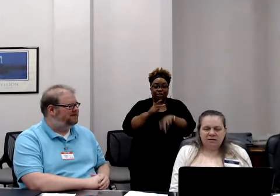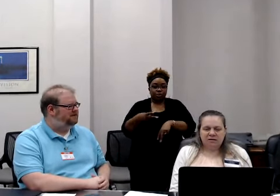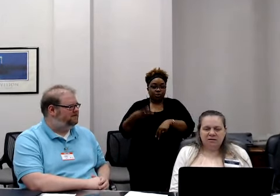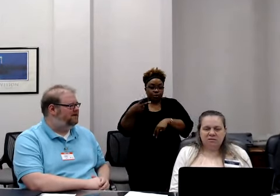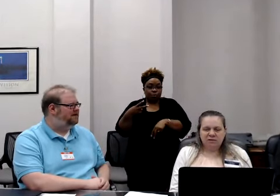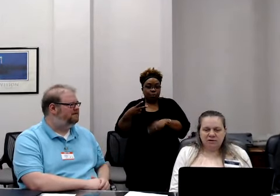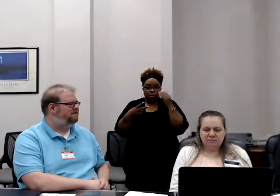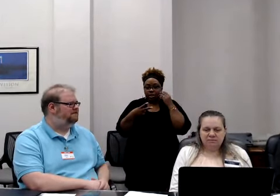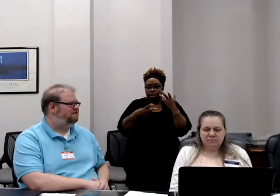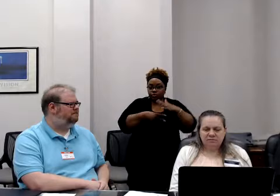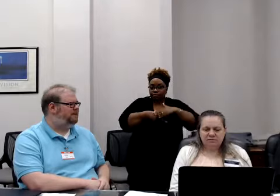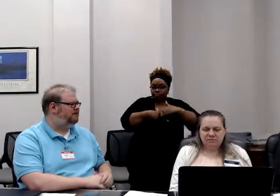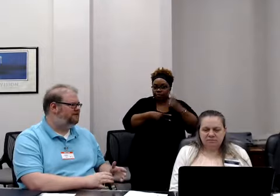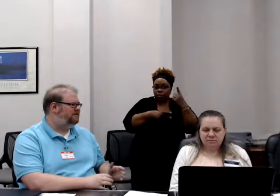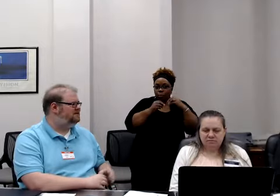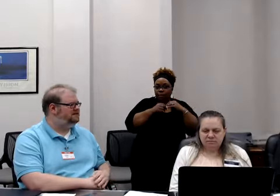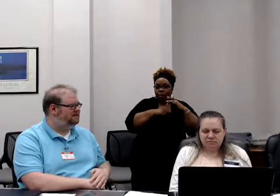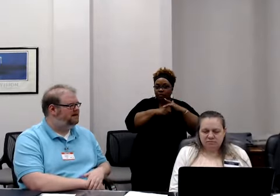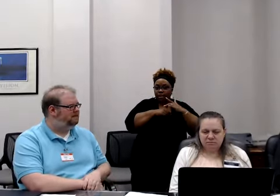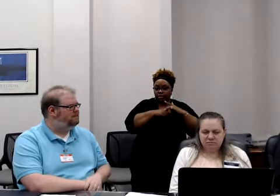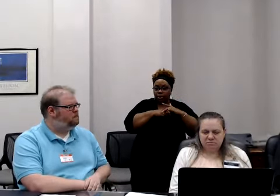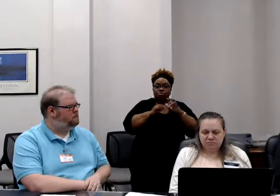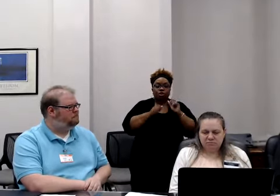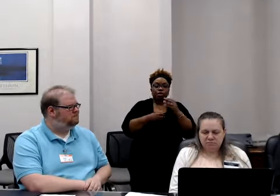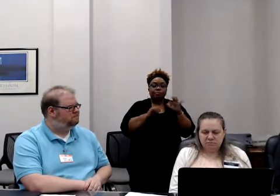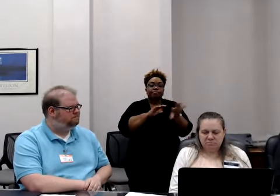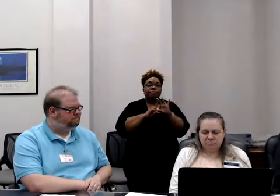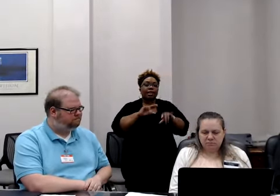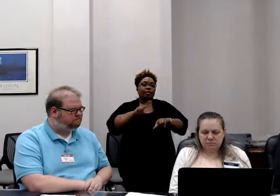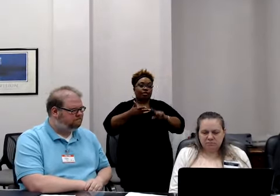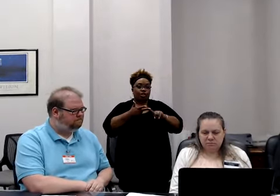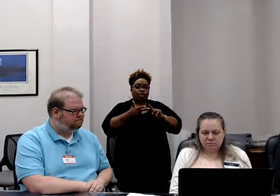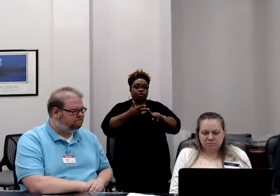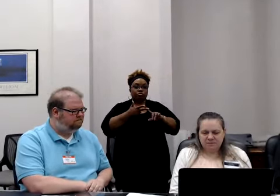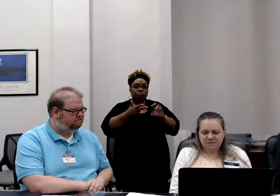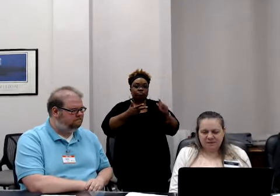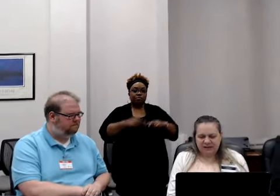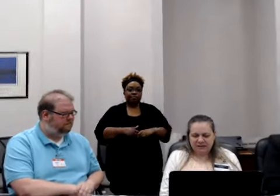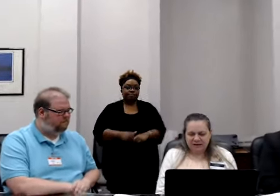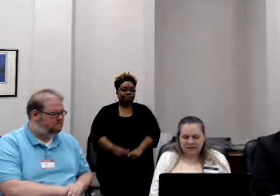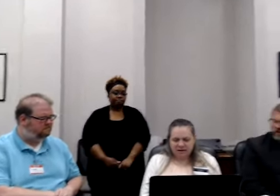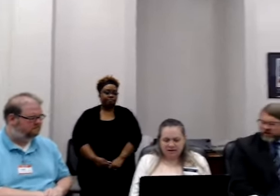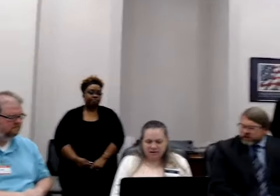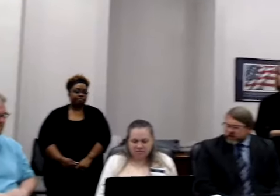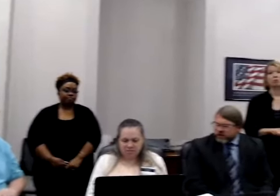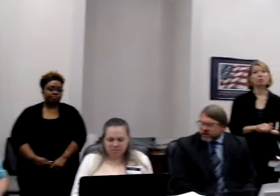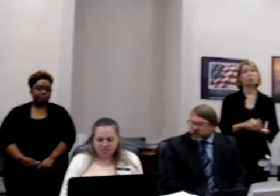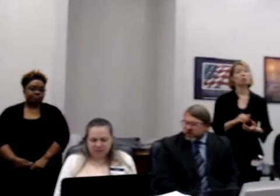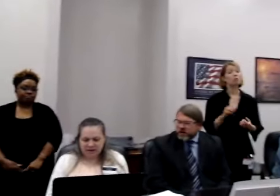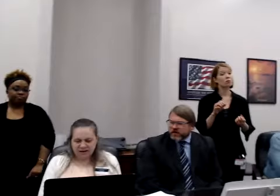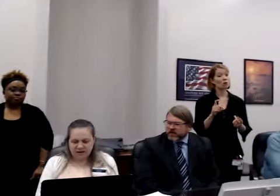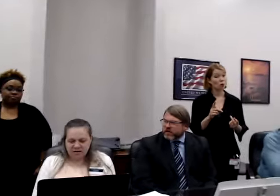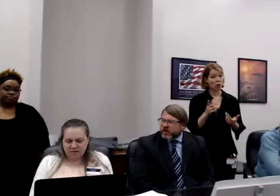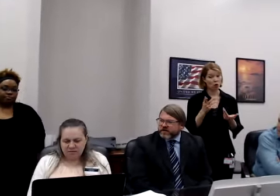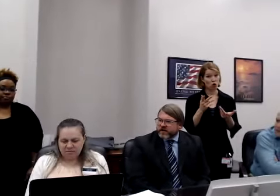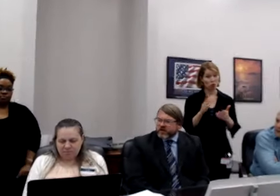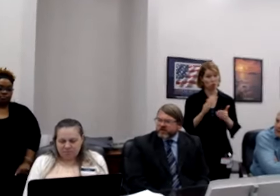whether you wanna make three selections or not. Great. So then, once you've completed this process